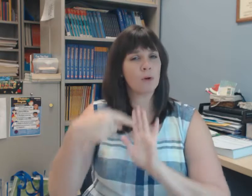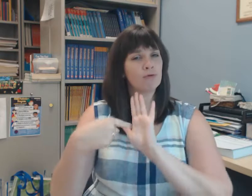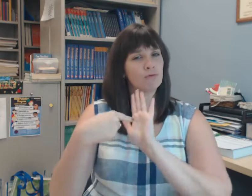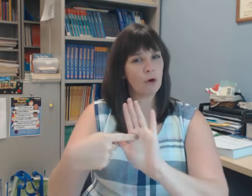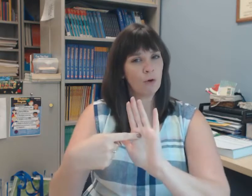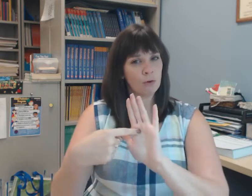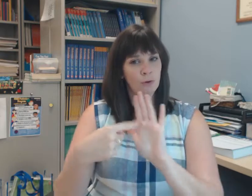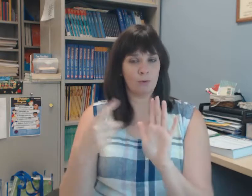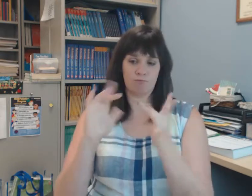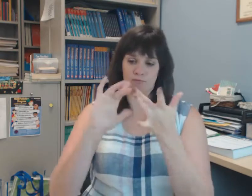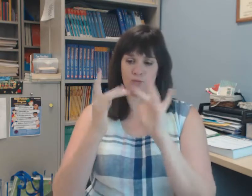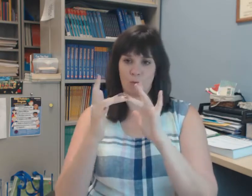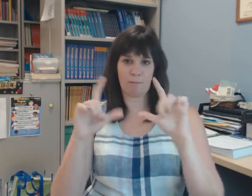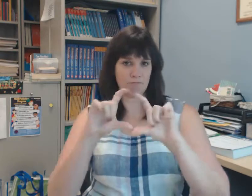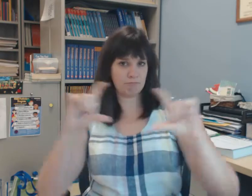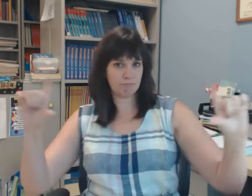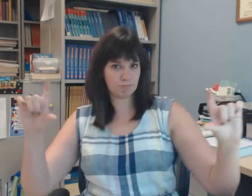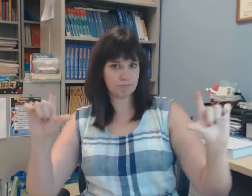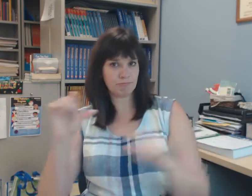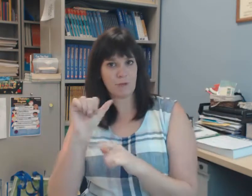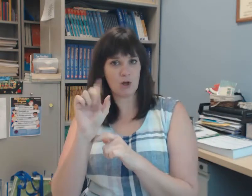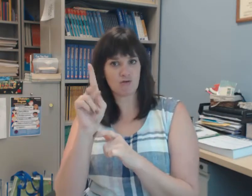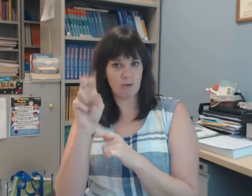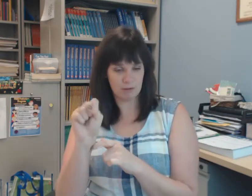I will show you that web address.